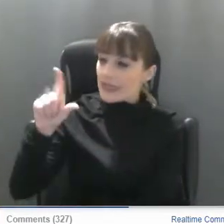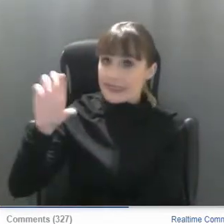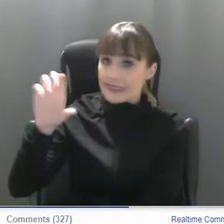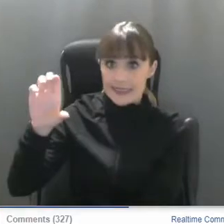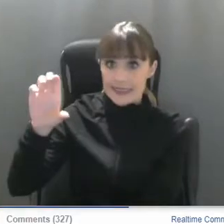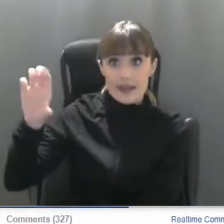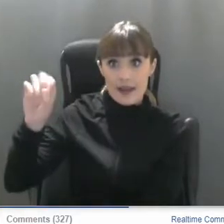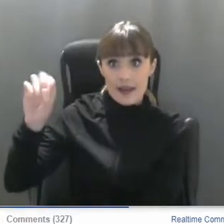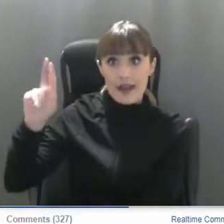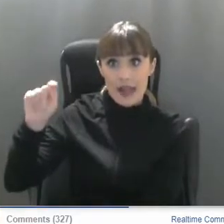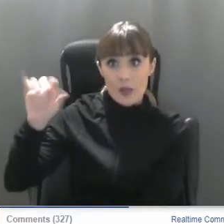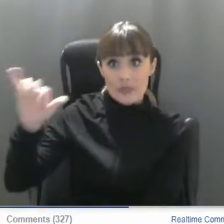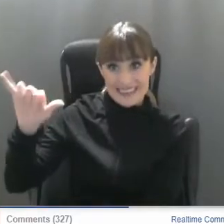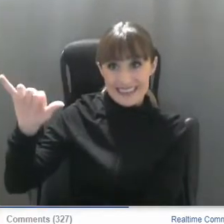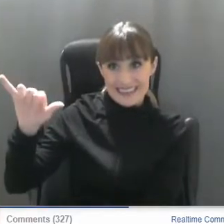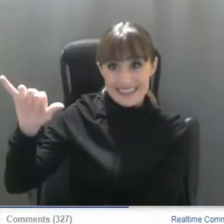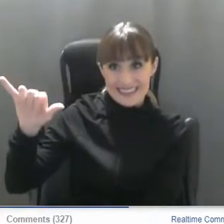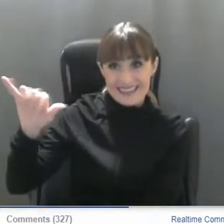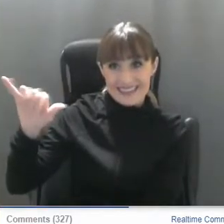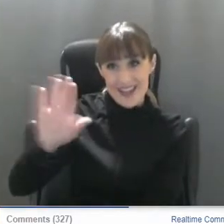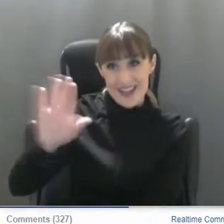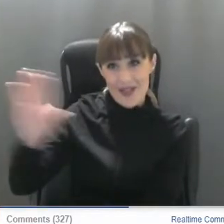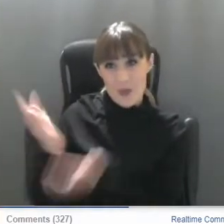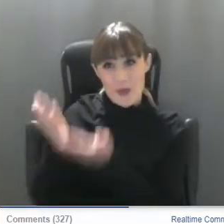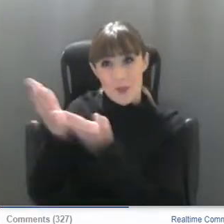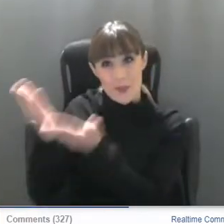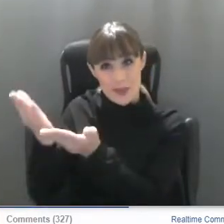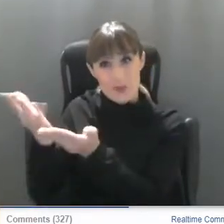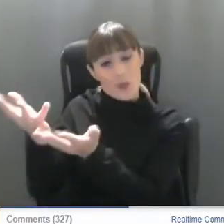compliance with what they recommend- because we want to remain open, and we